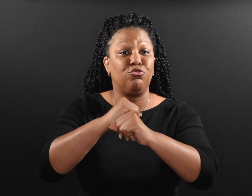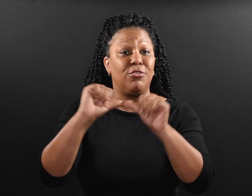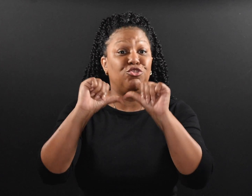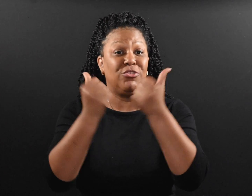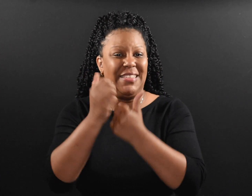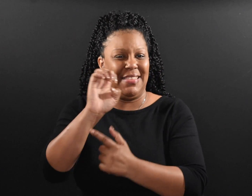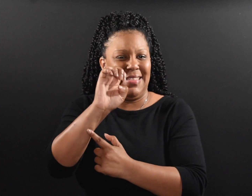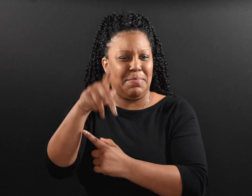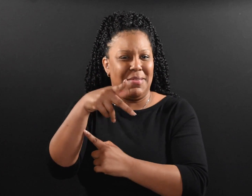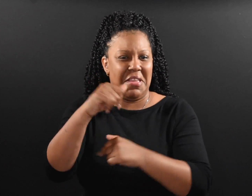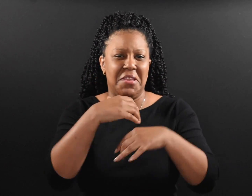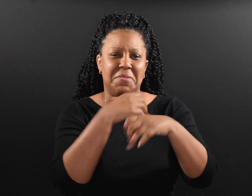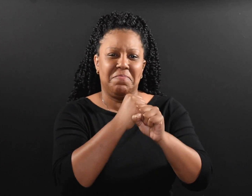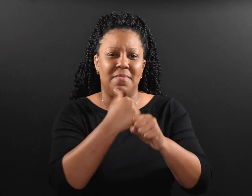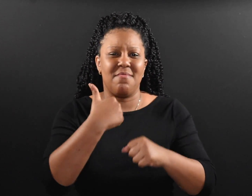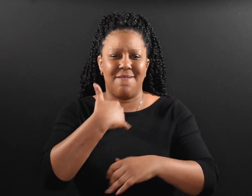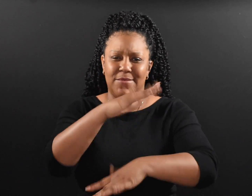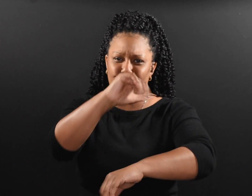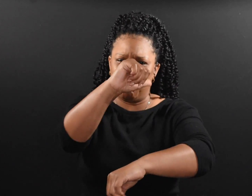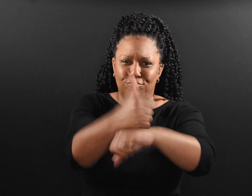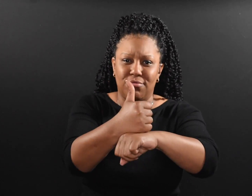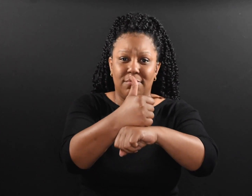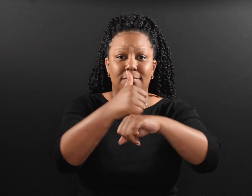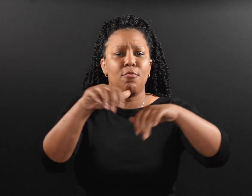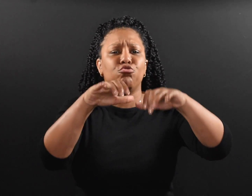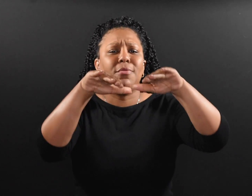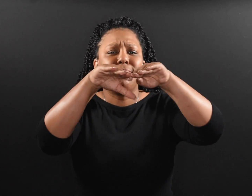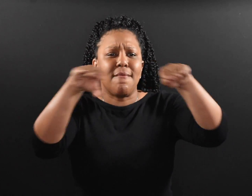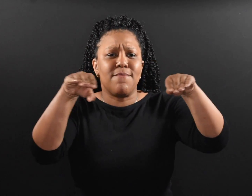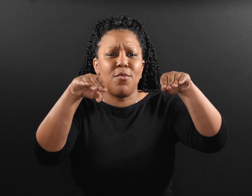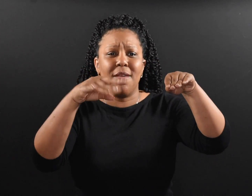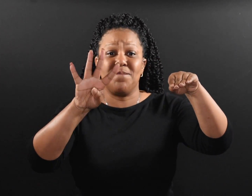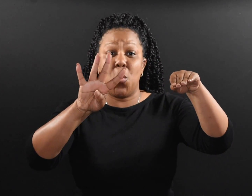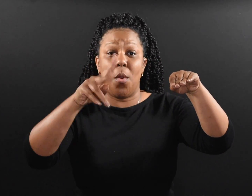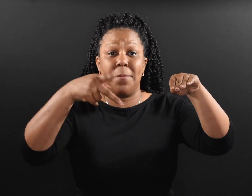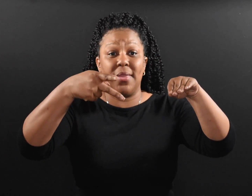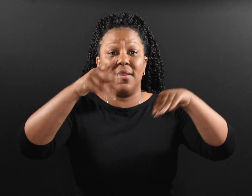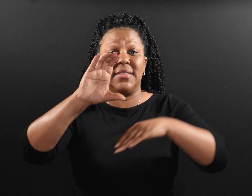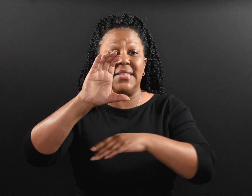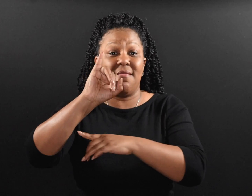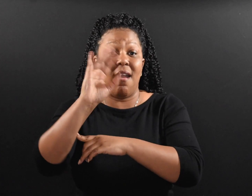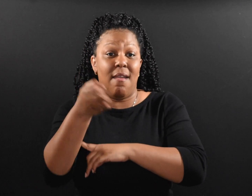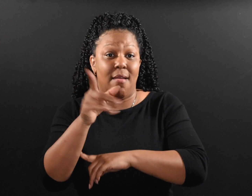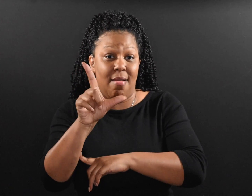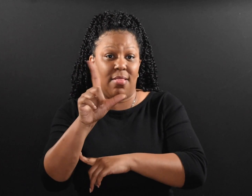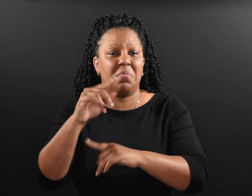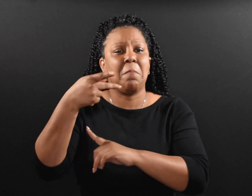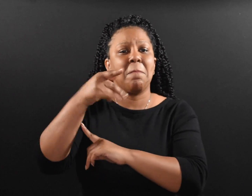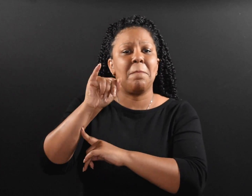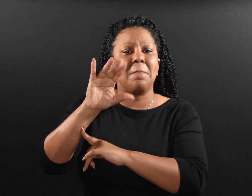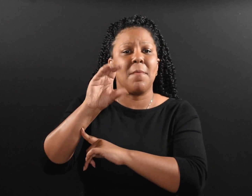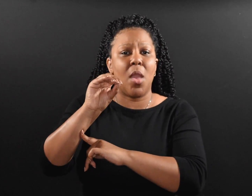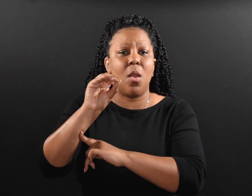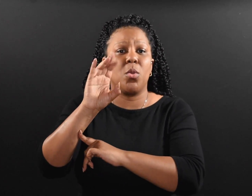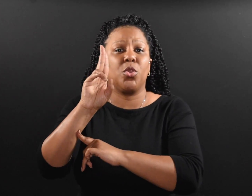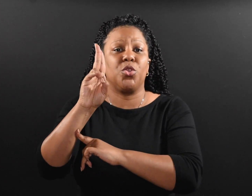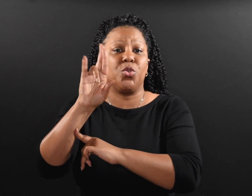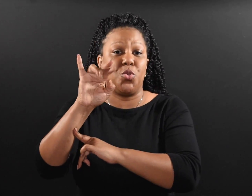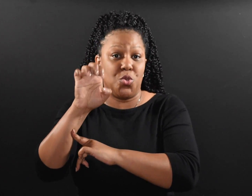Agency (EPA) has set the action level at 4 pCi/L (picocuries of radon per liter of air).